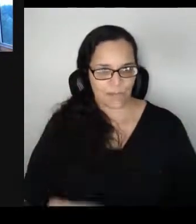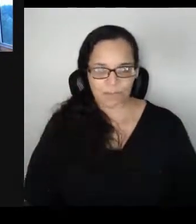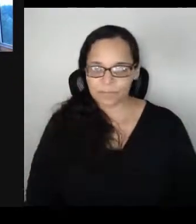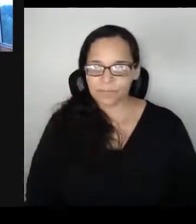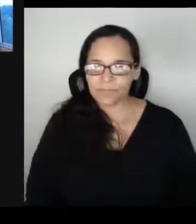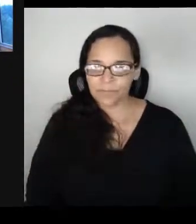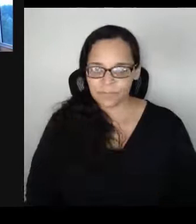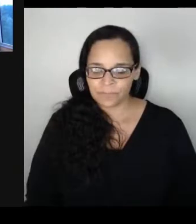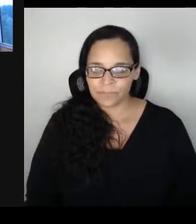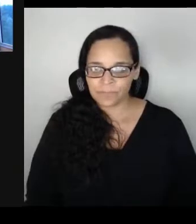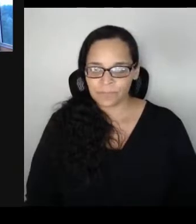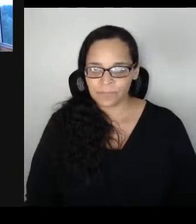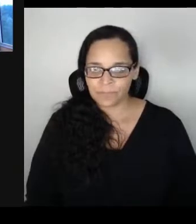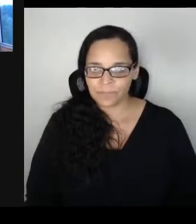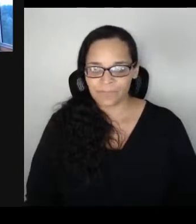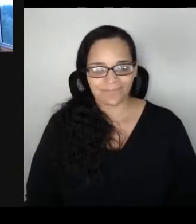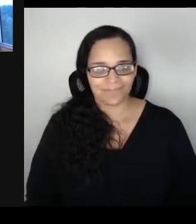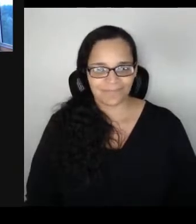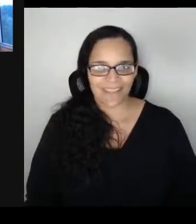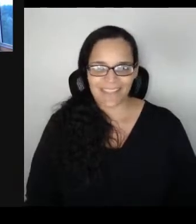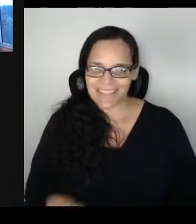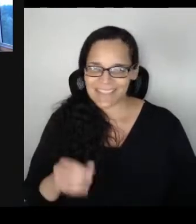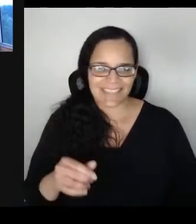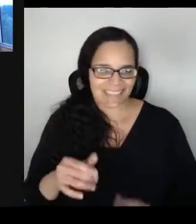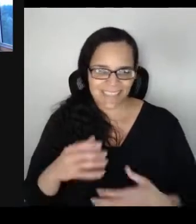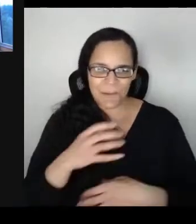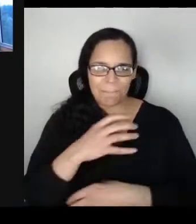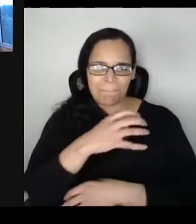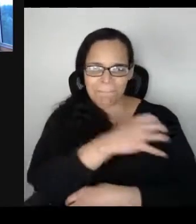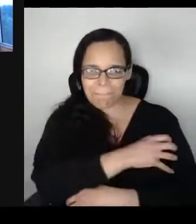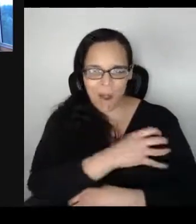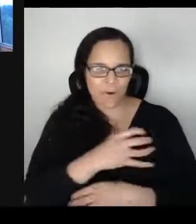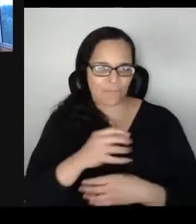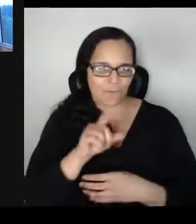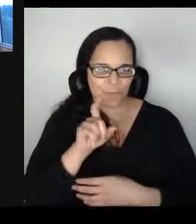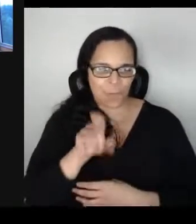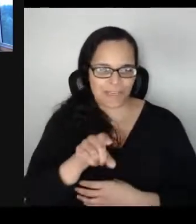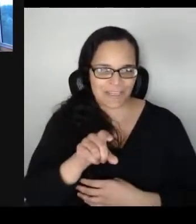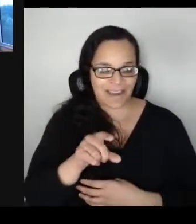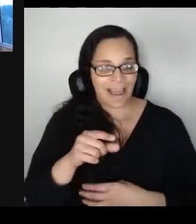This is such a powerful question, because I think in the moment that we are living